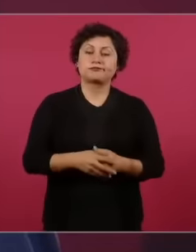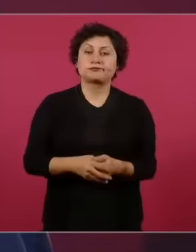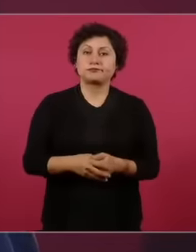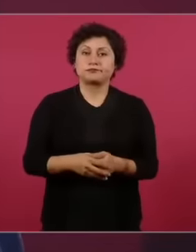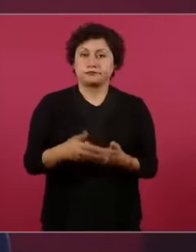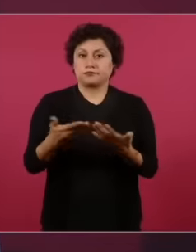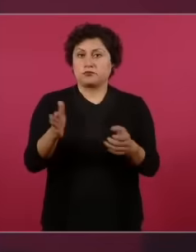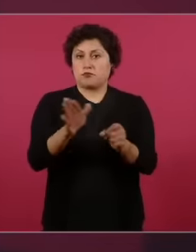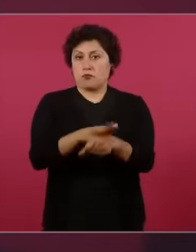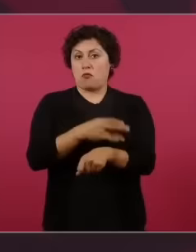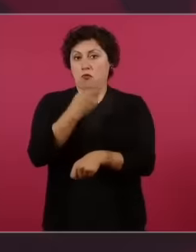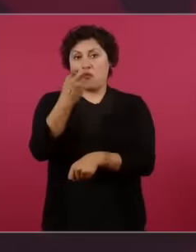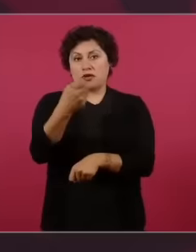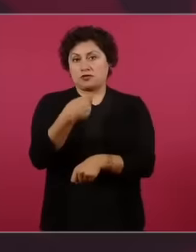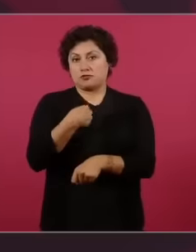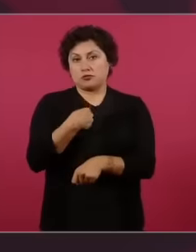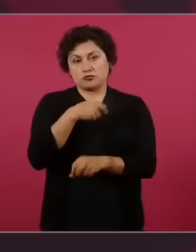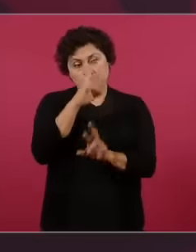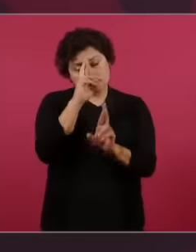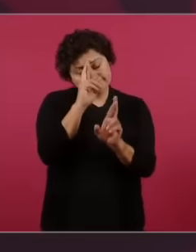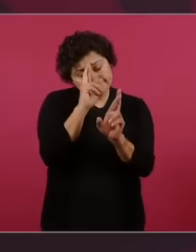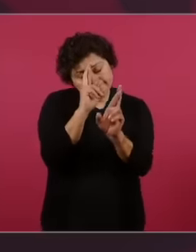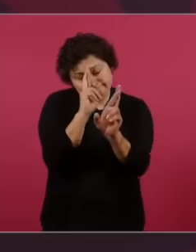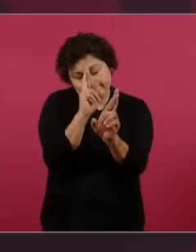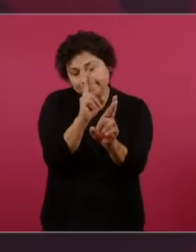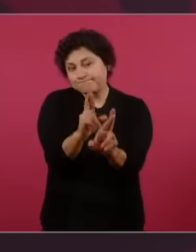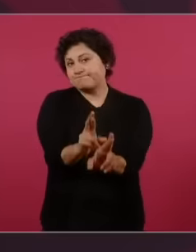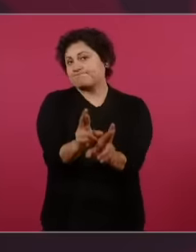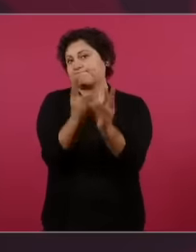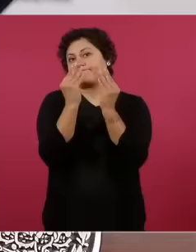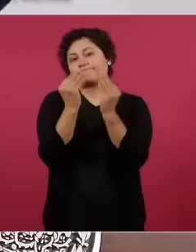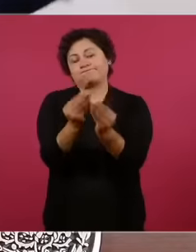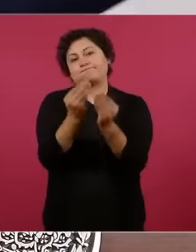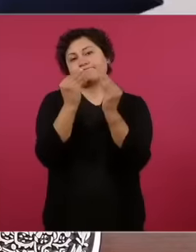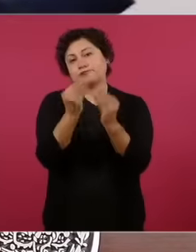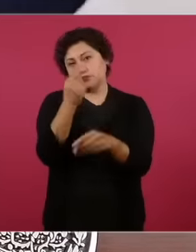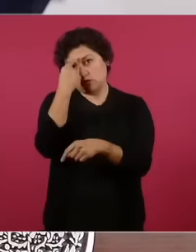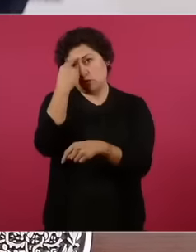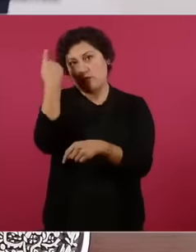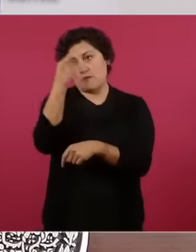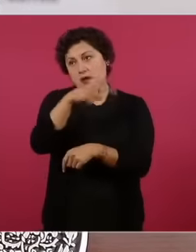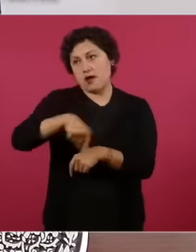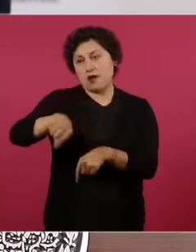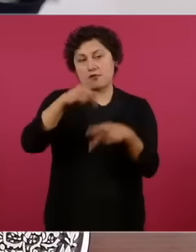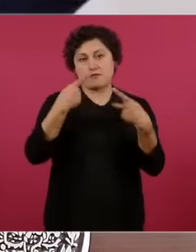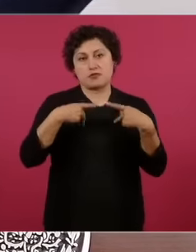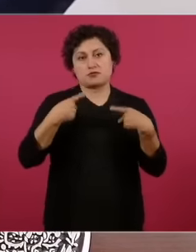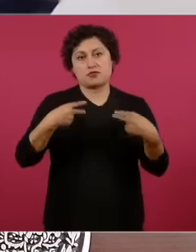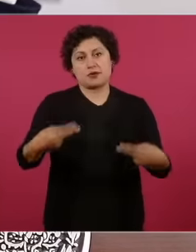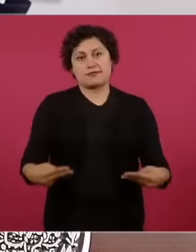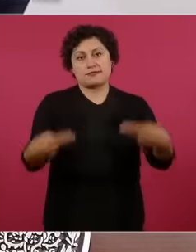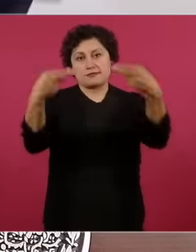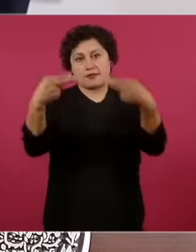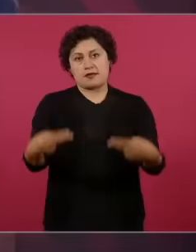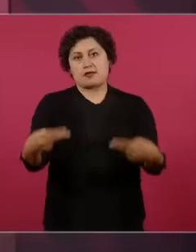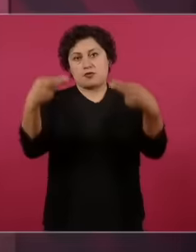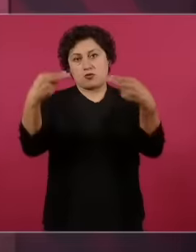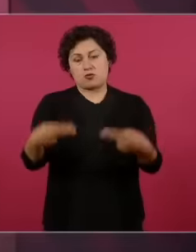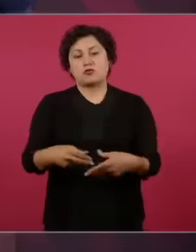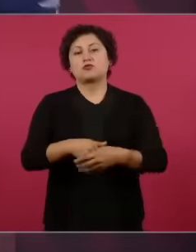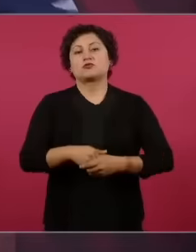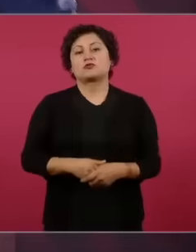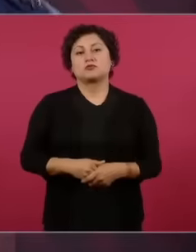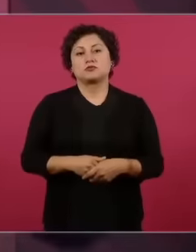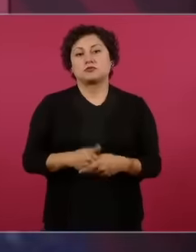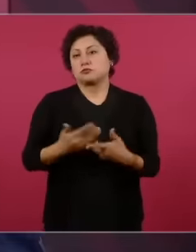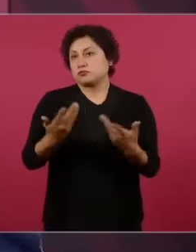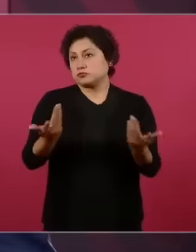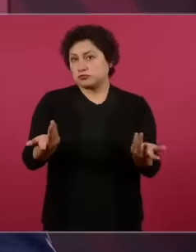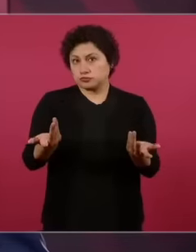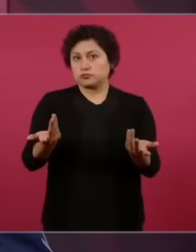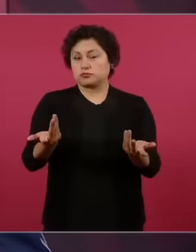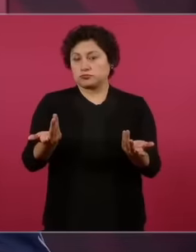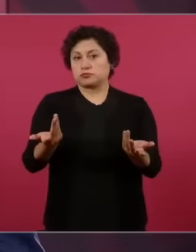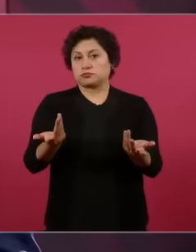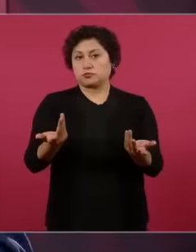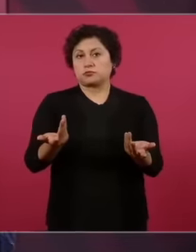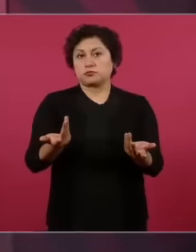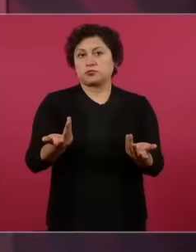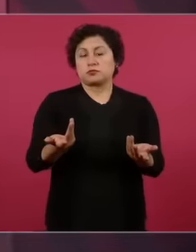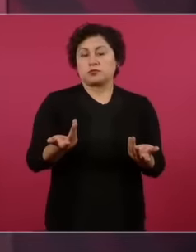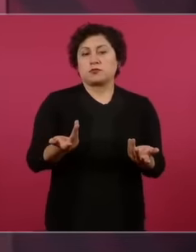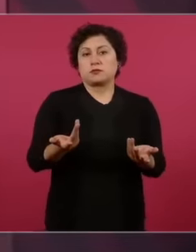a lot of respect, a lot of respect for the merchants and when necessary, they put